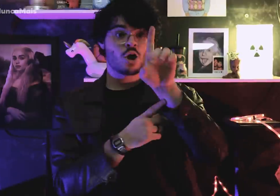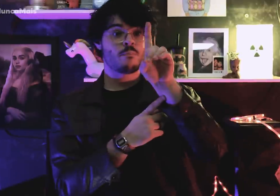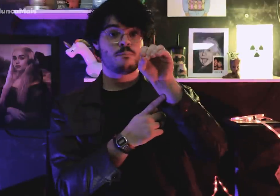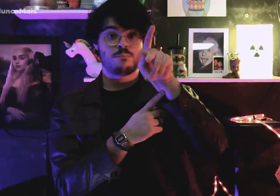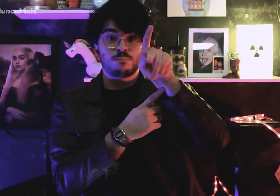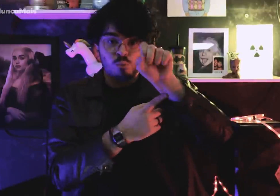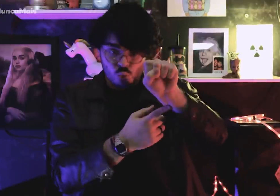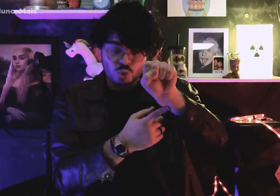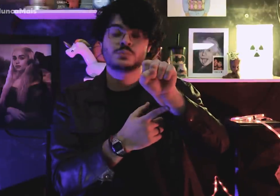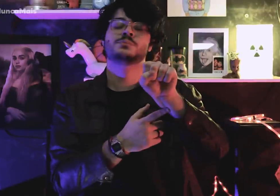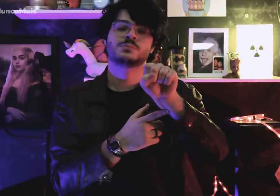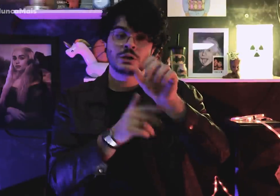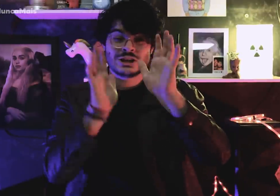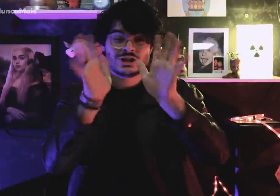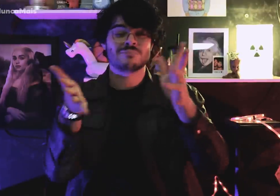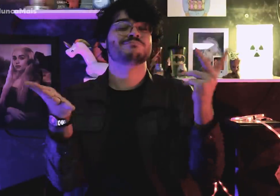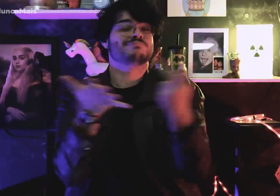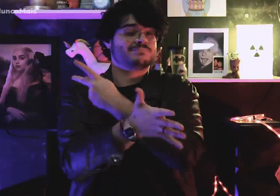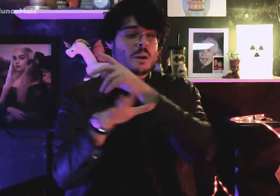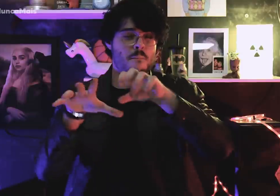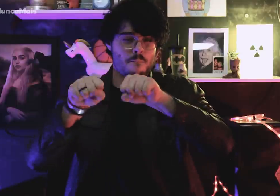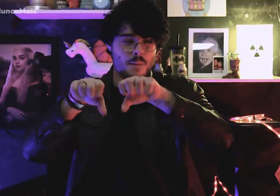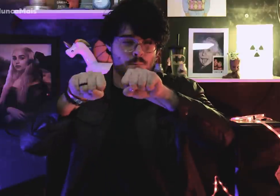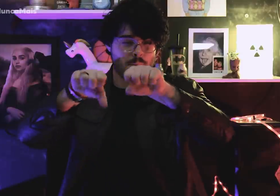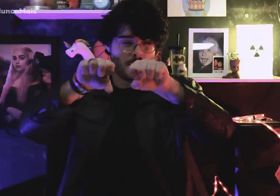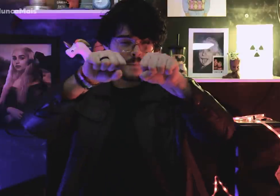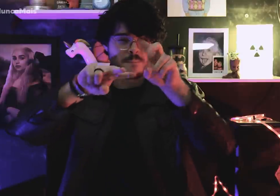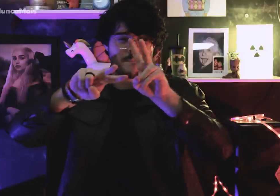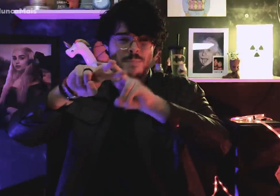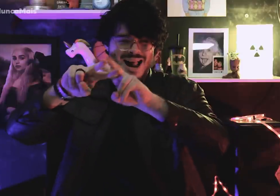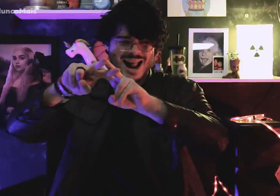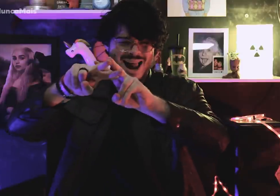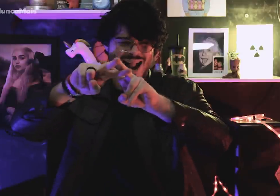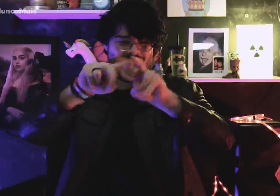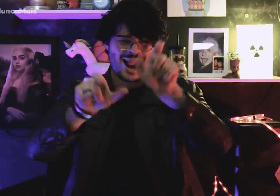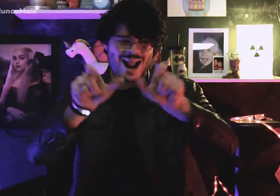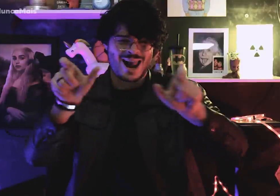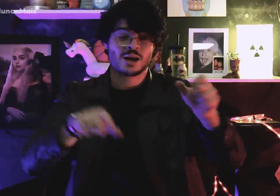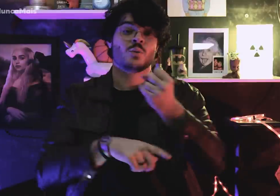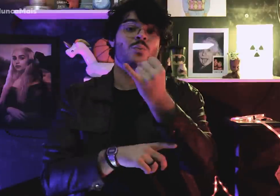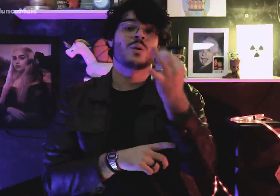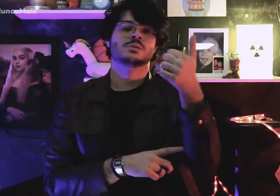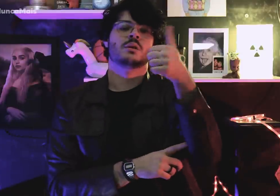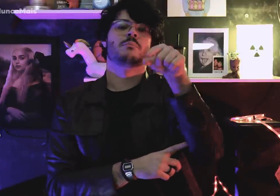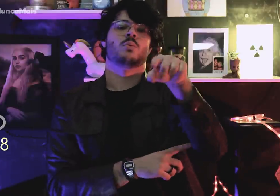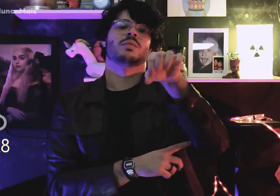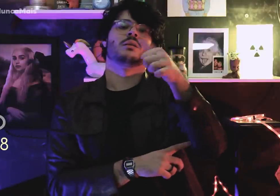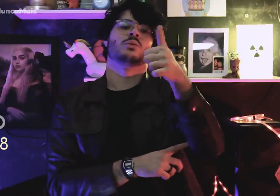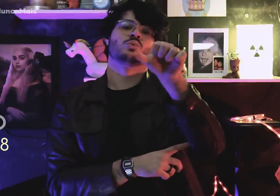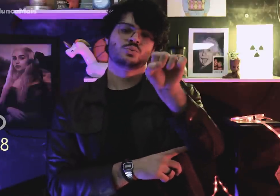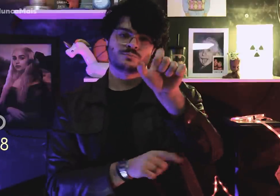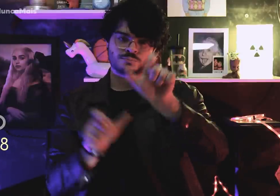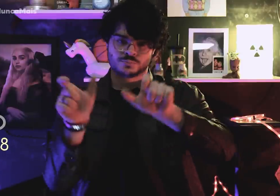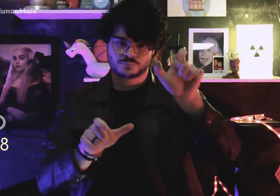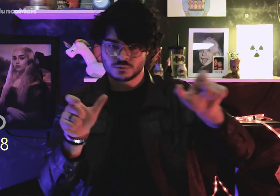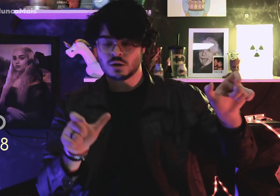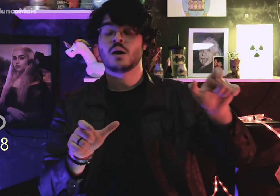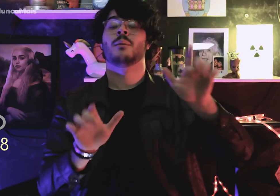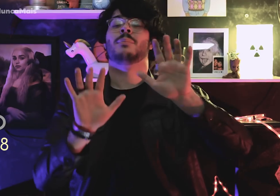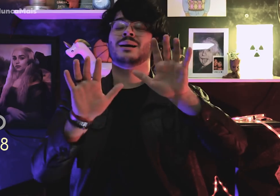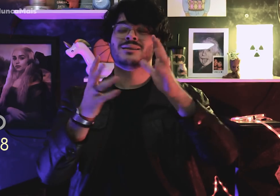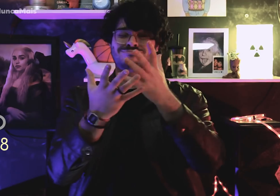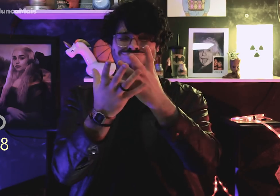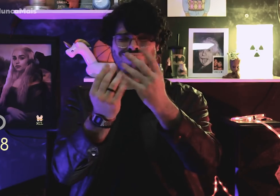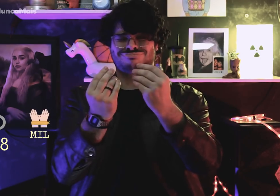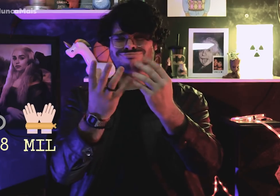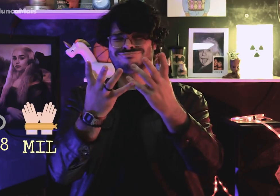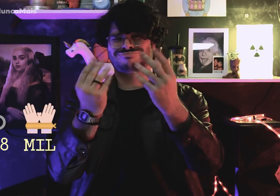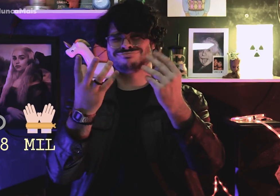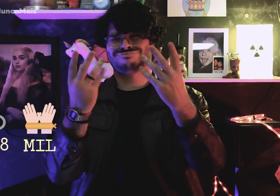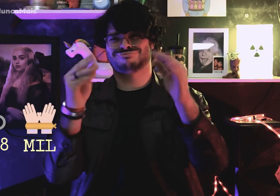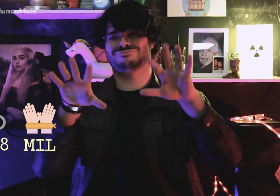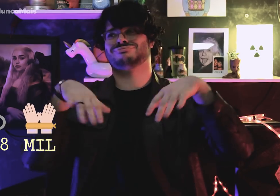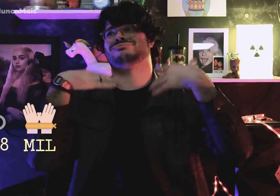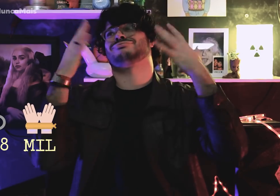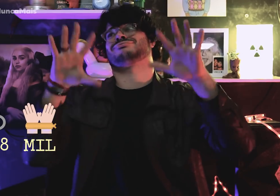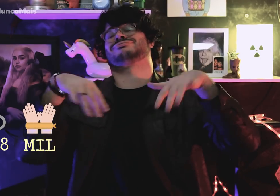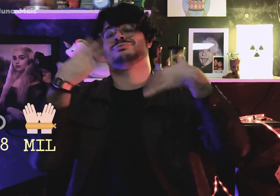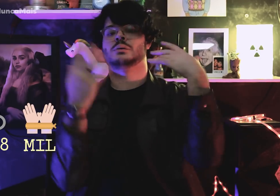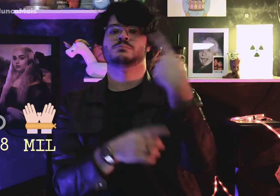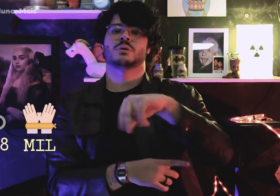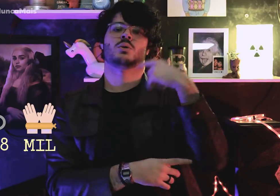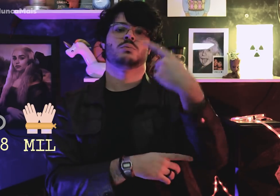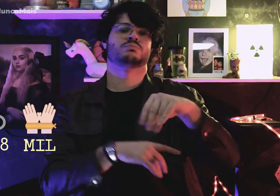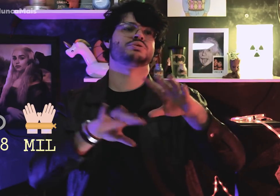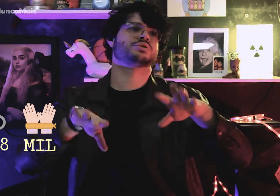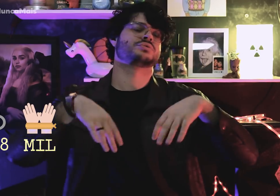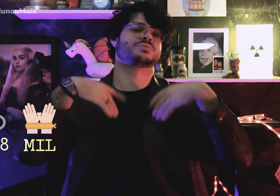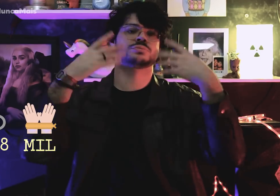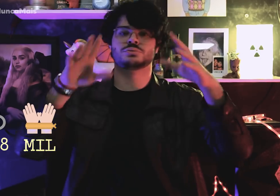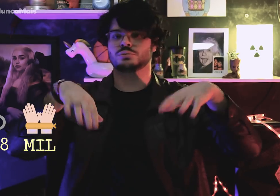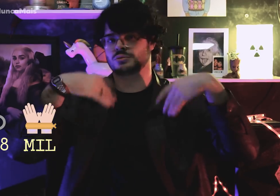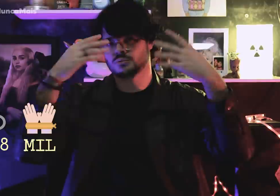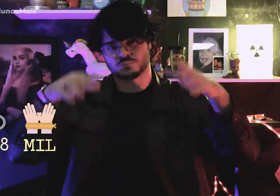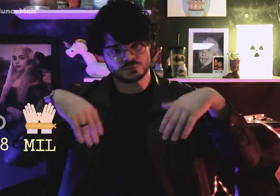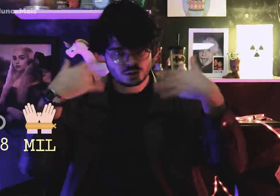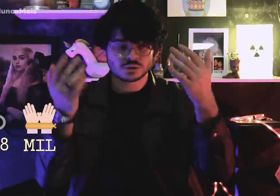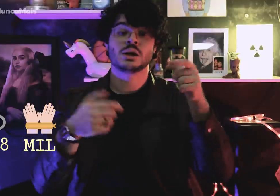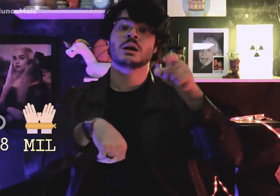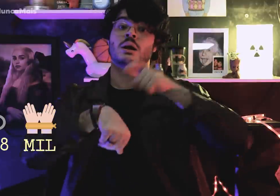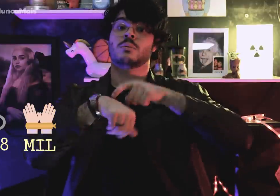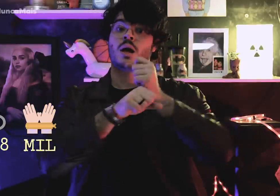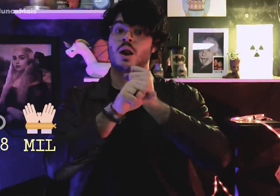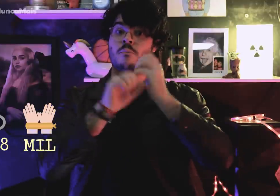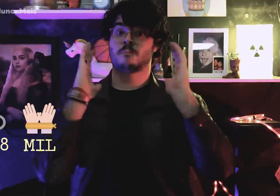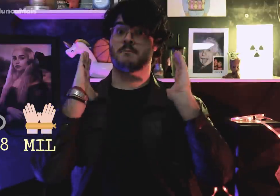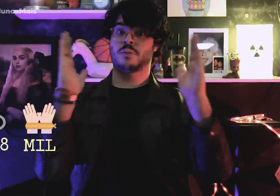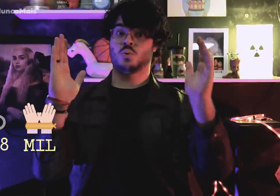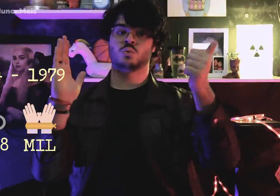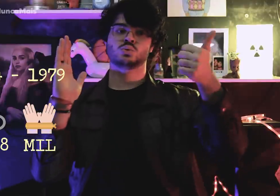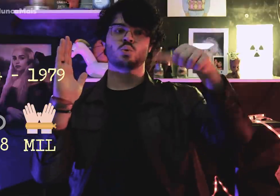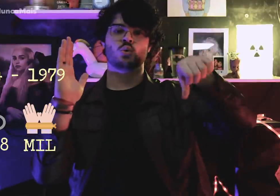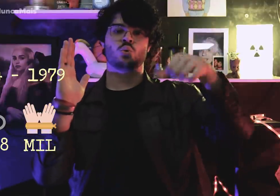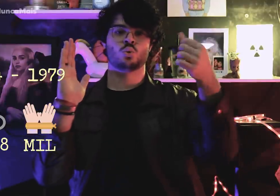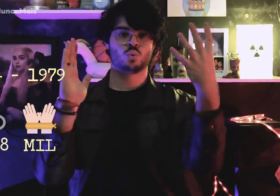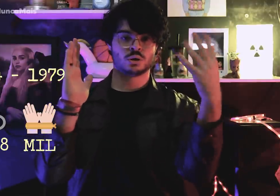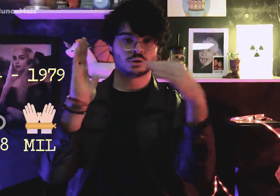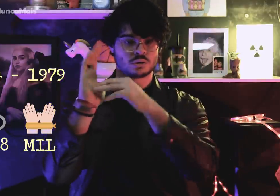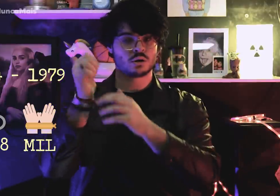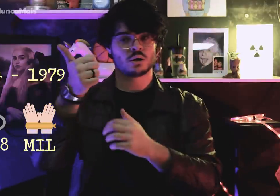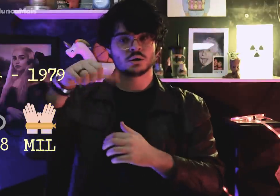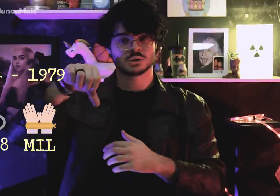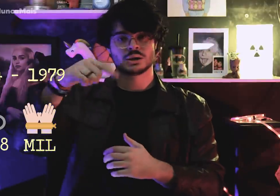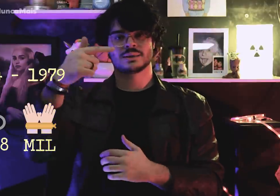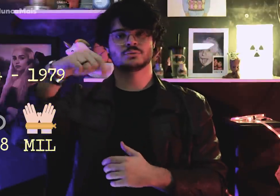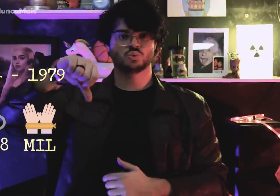DOPS had more than 1,918 prisoners, many of them were tortured between 1964 and 1979.